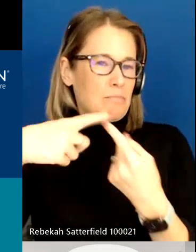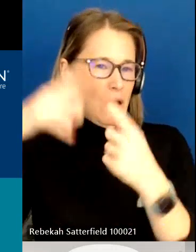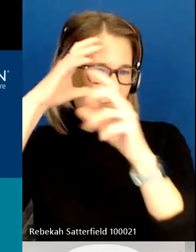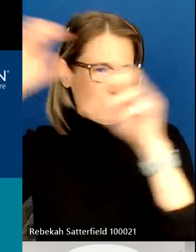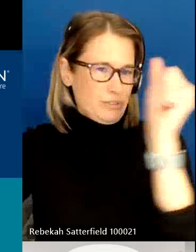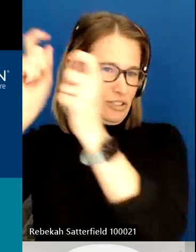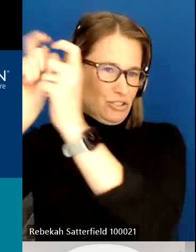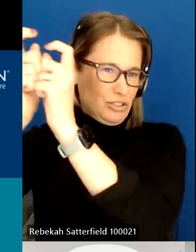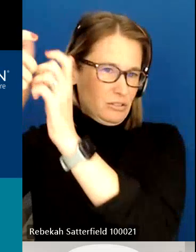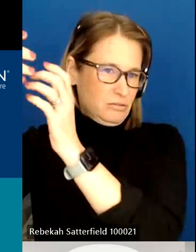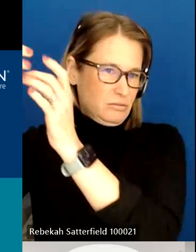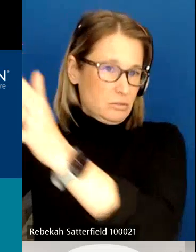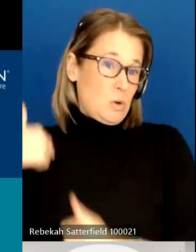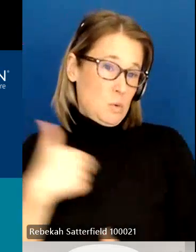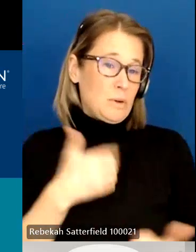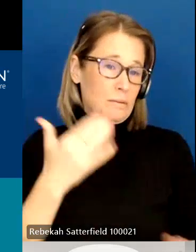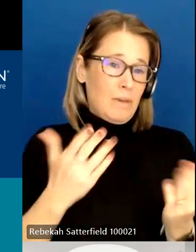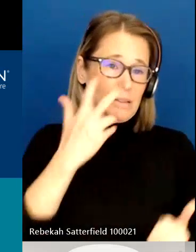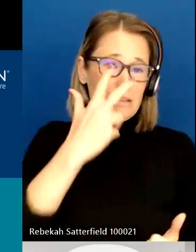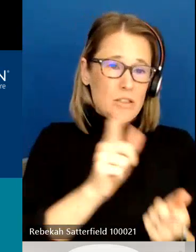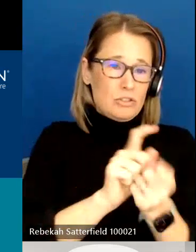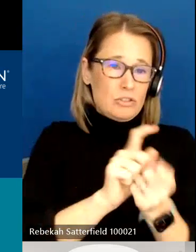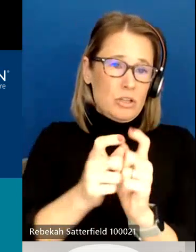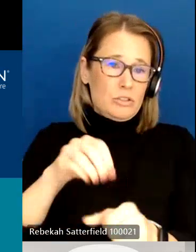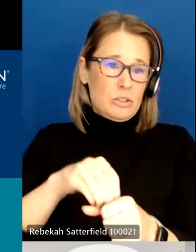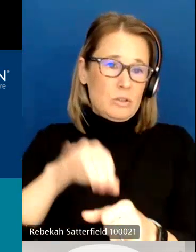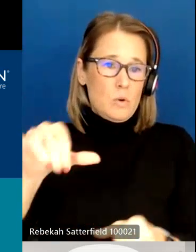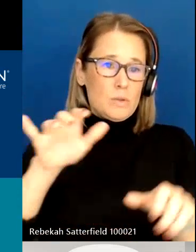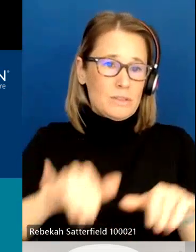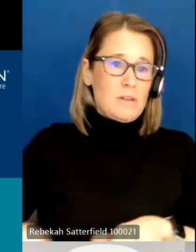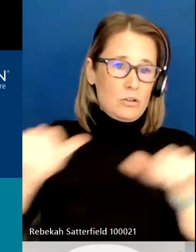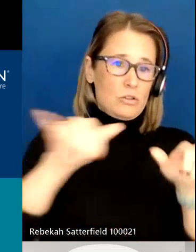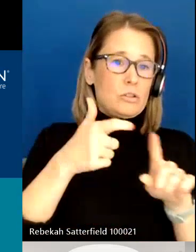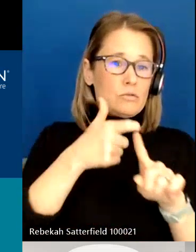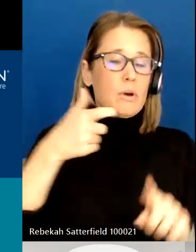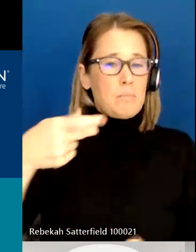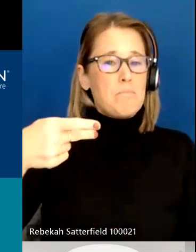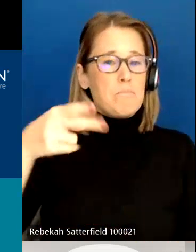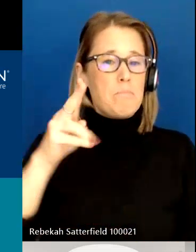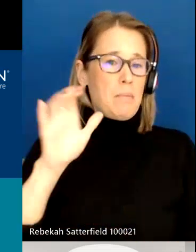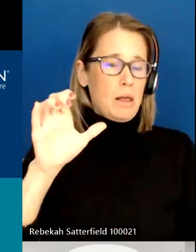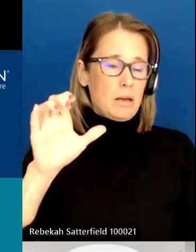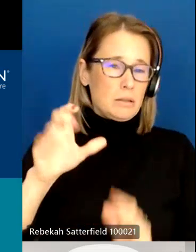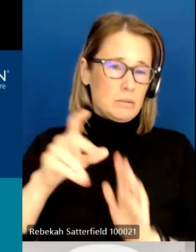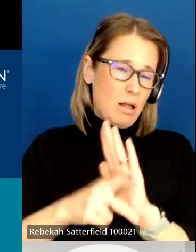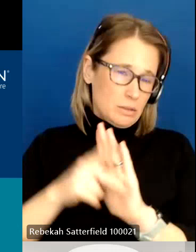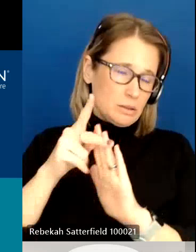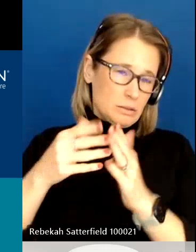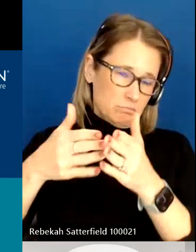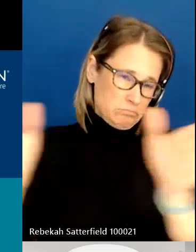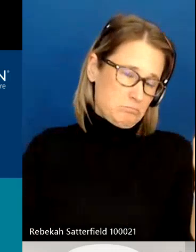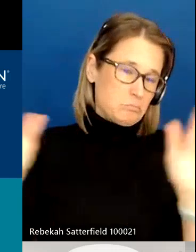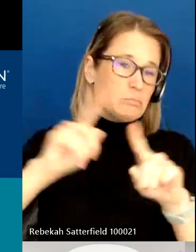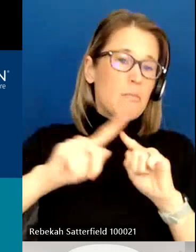see a change in these um standards from public policy perspective it's important to note that